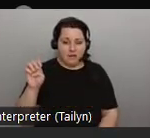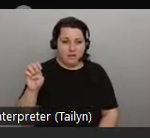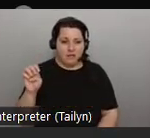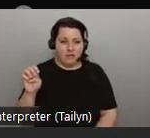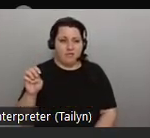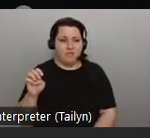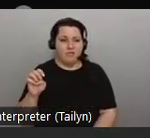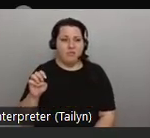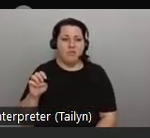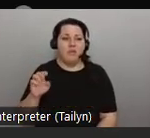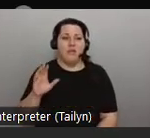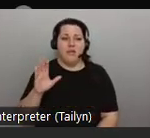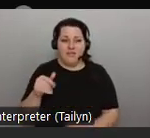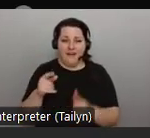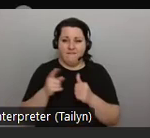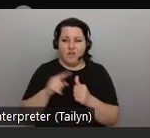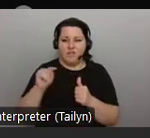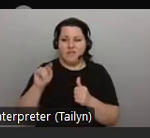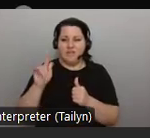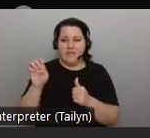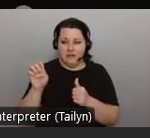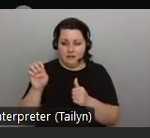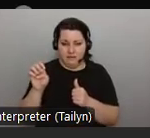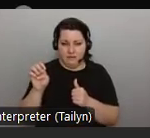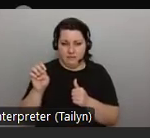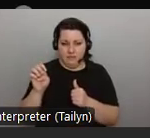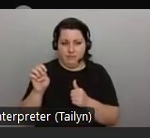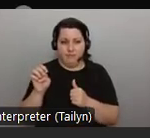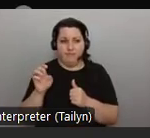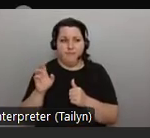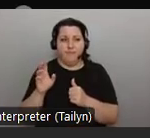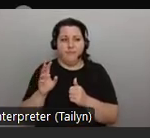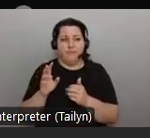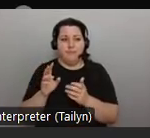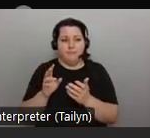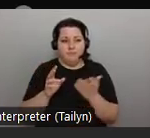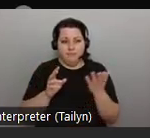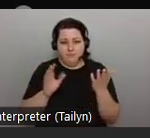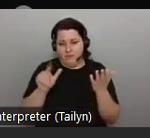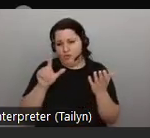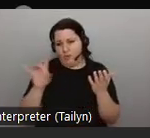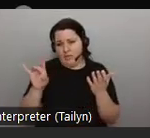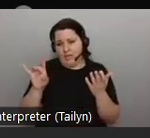. So we have title, so this initial line here's a title. What it has done is as you can see